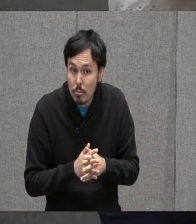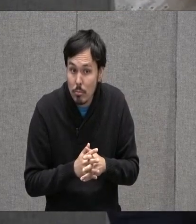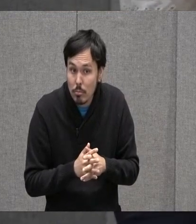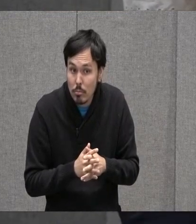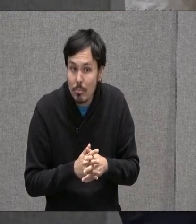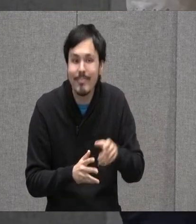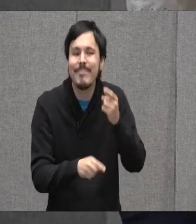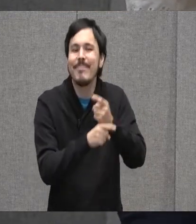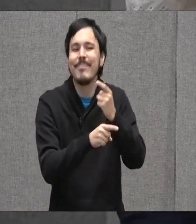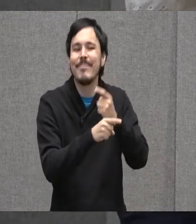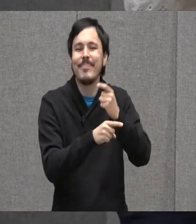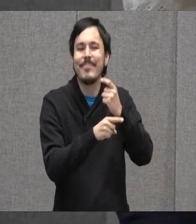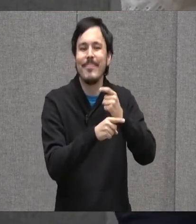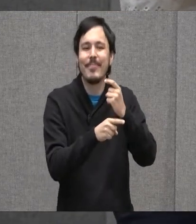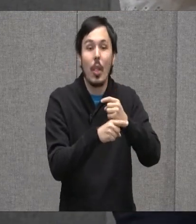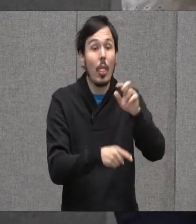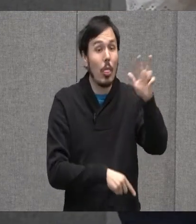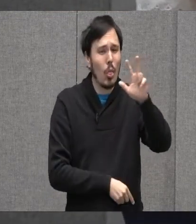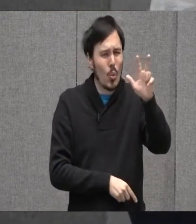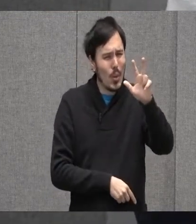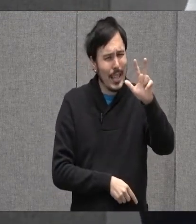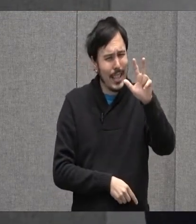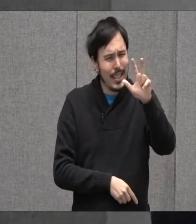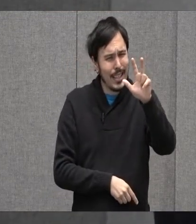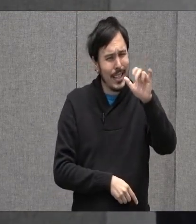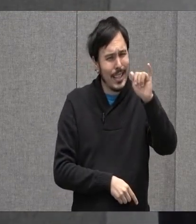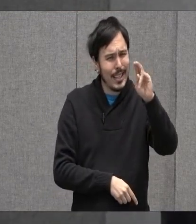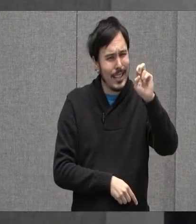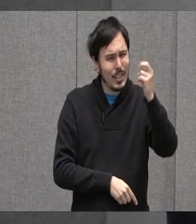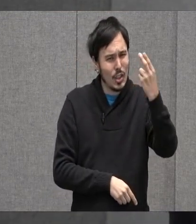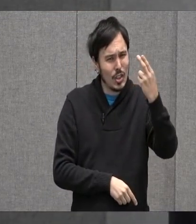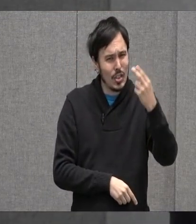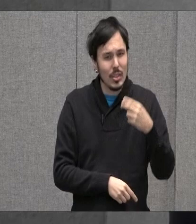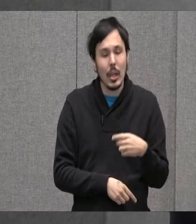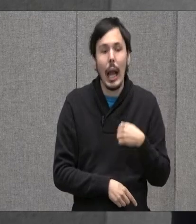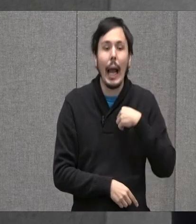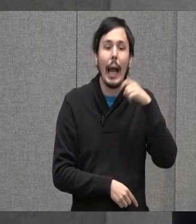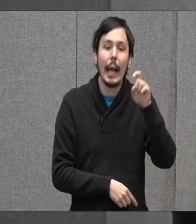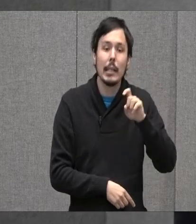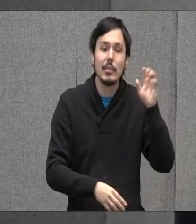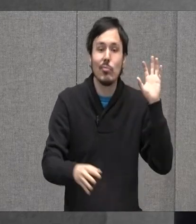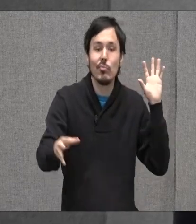Right, I had three inches and I needed to get to 15 inches.